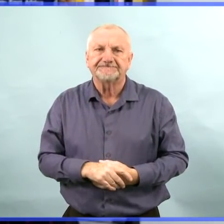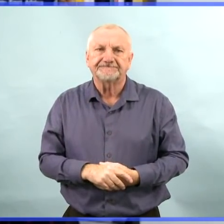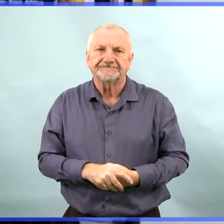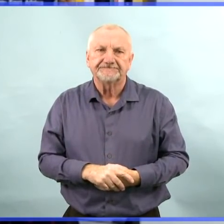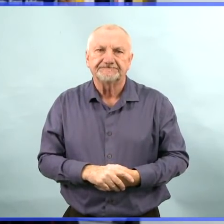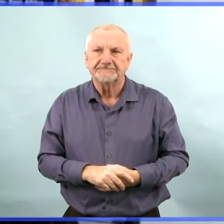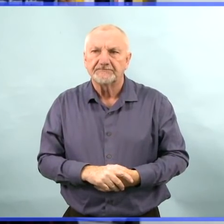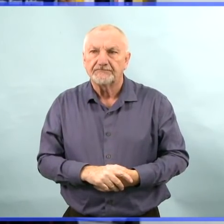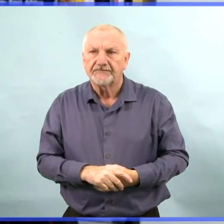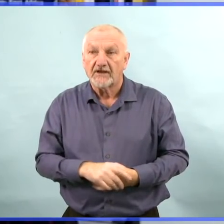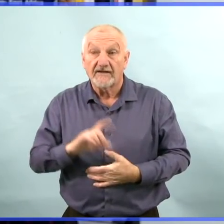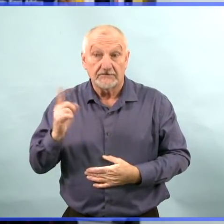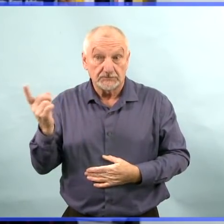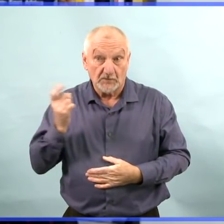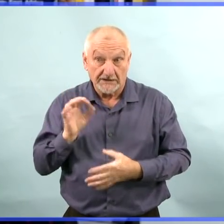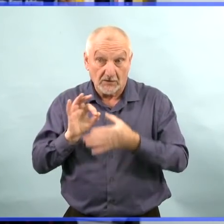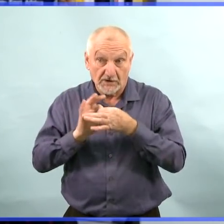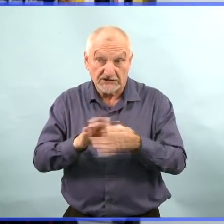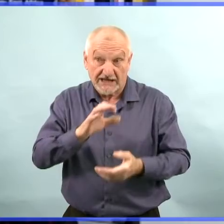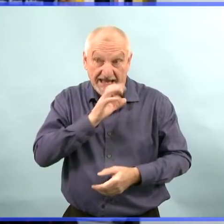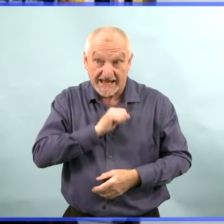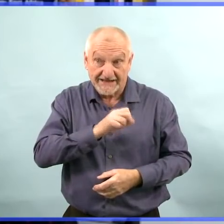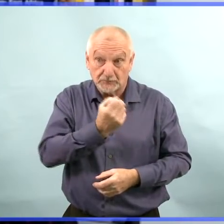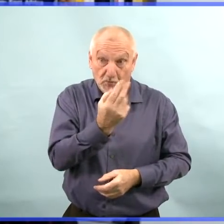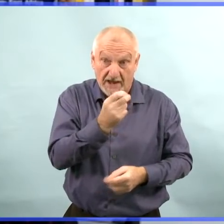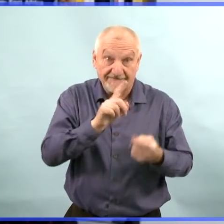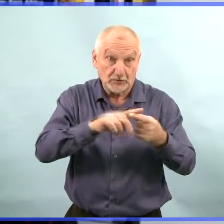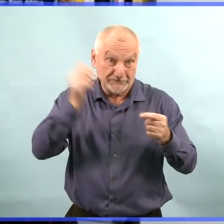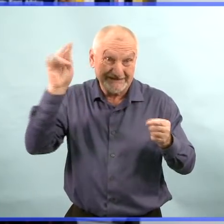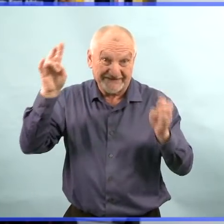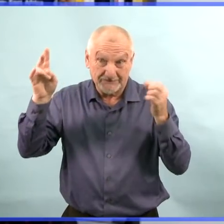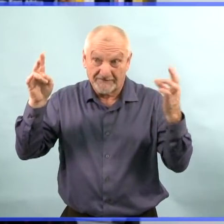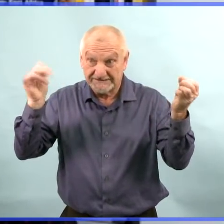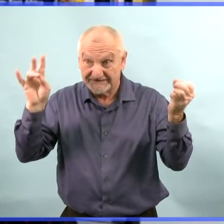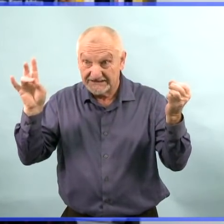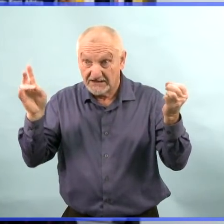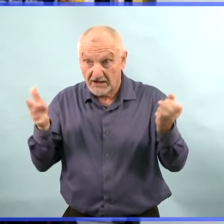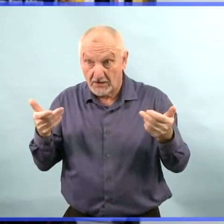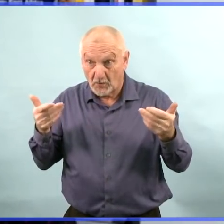so at this time in manitoba we have not made any recommendations for boosters for teenagers